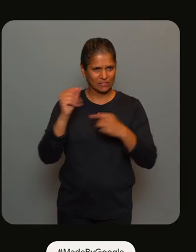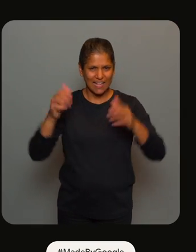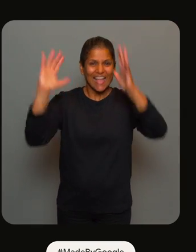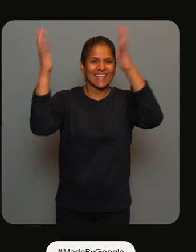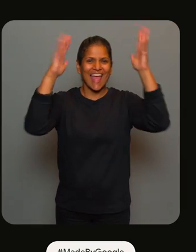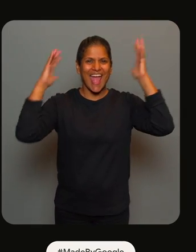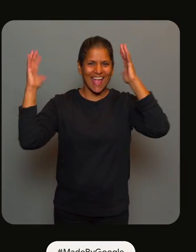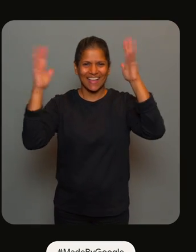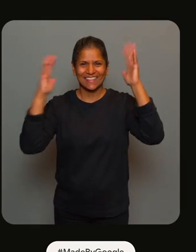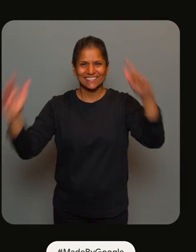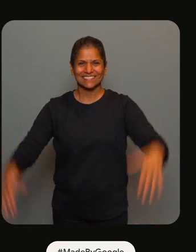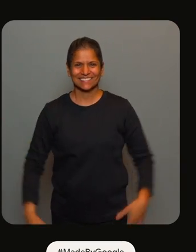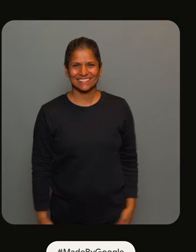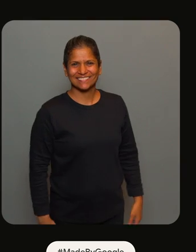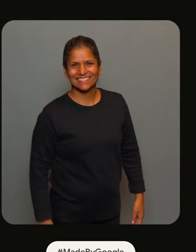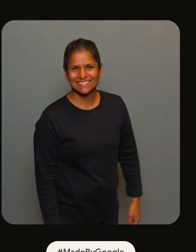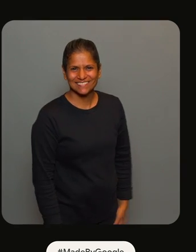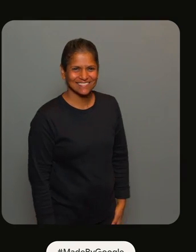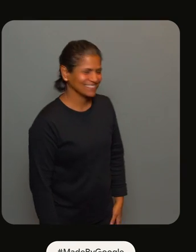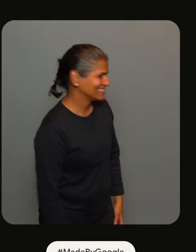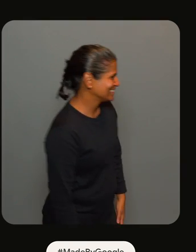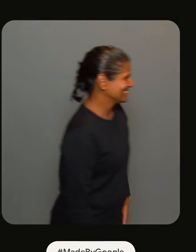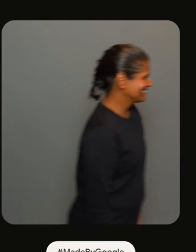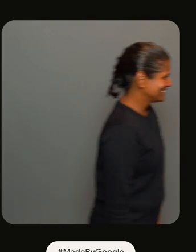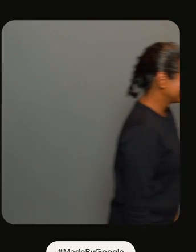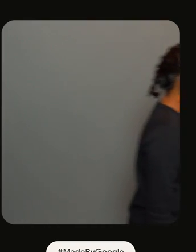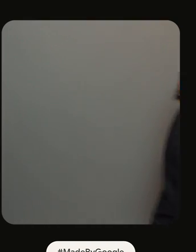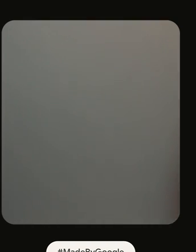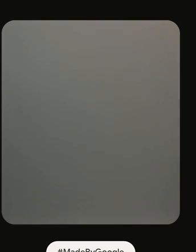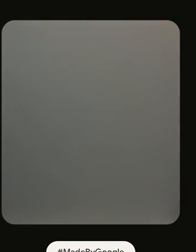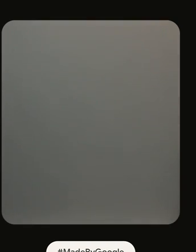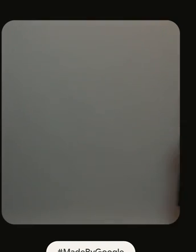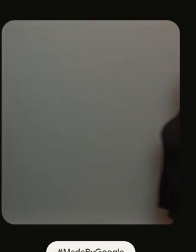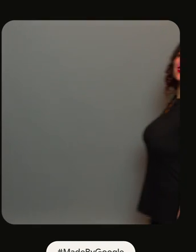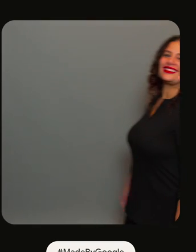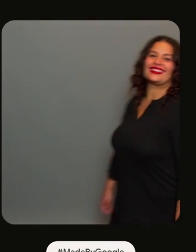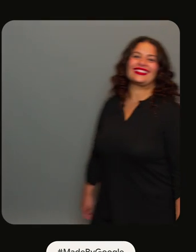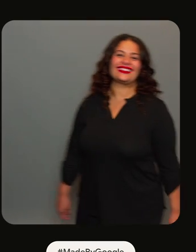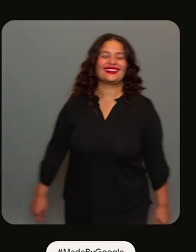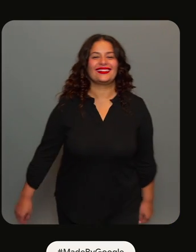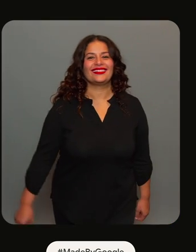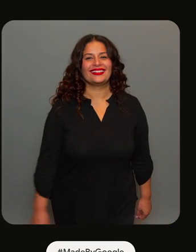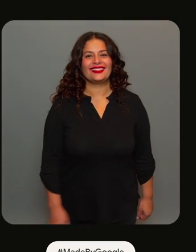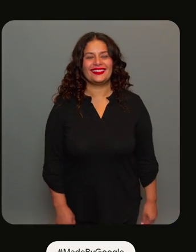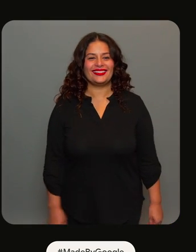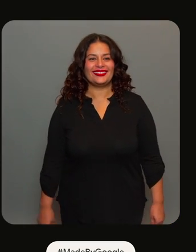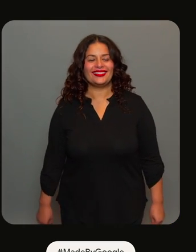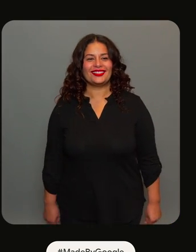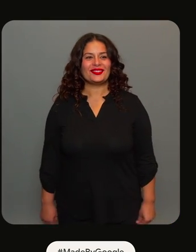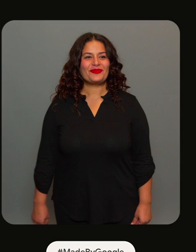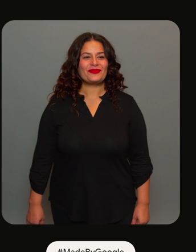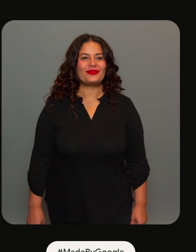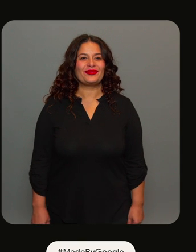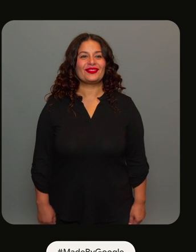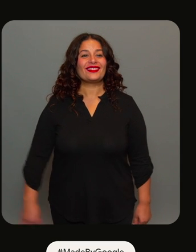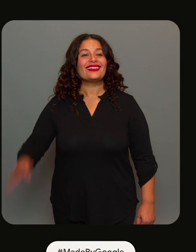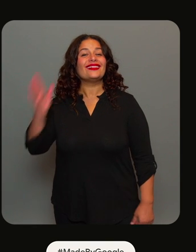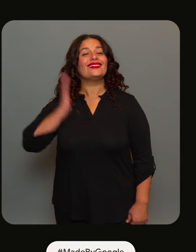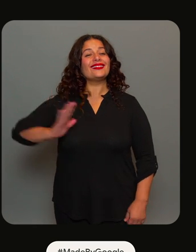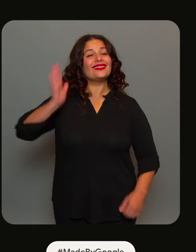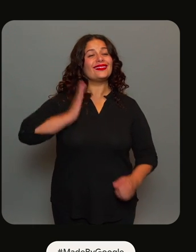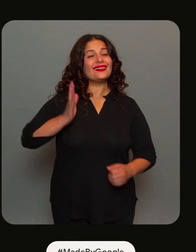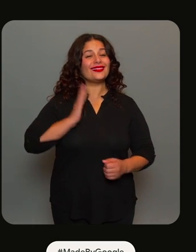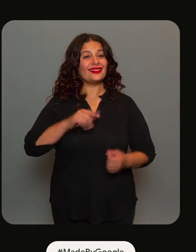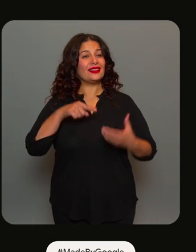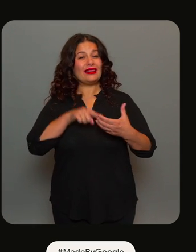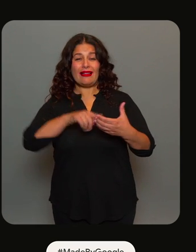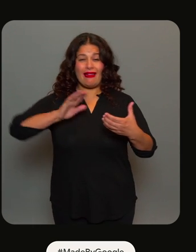Before Pixel, very few people outside Google and